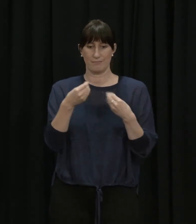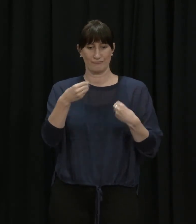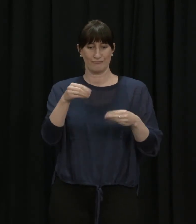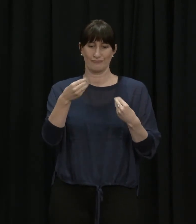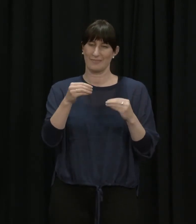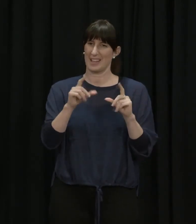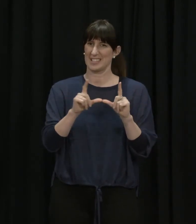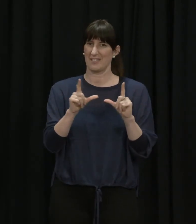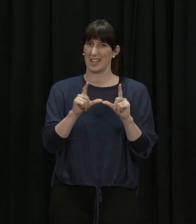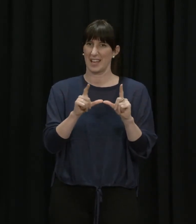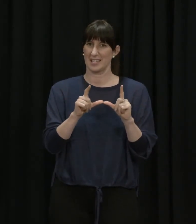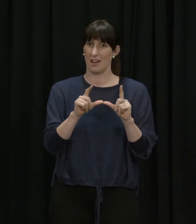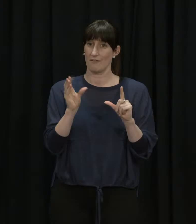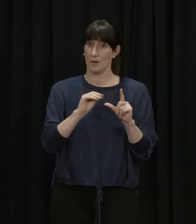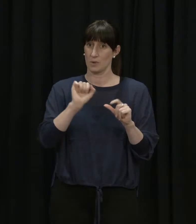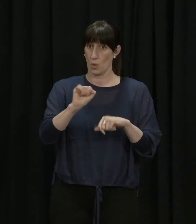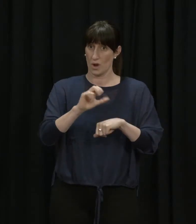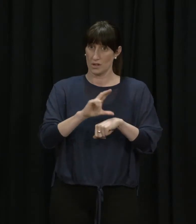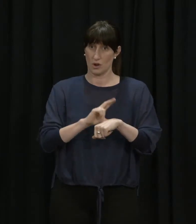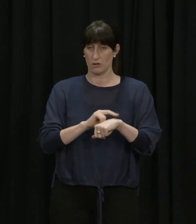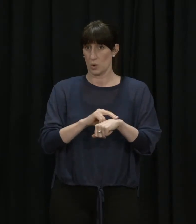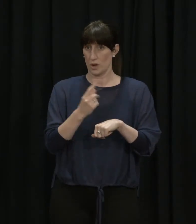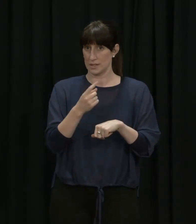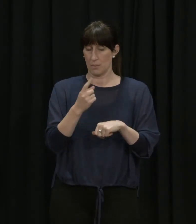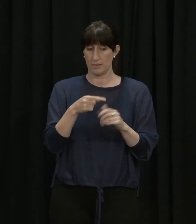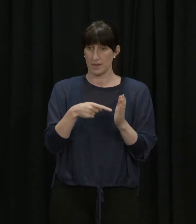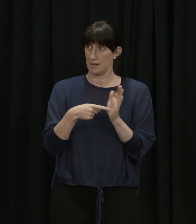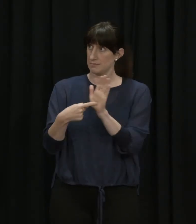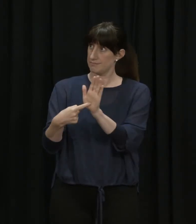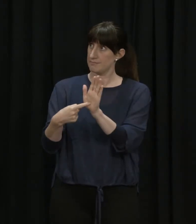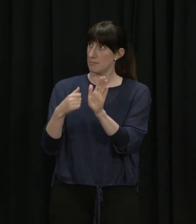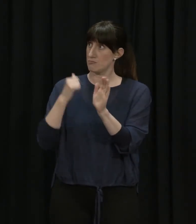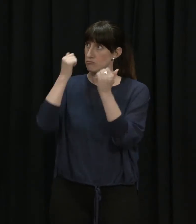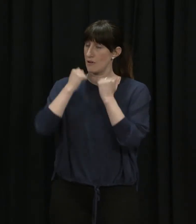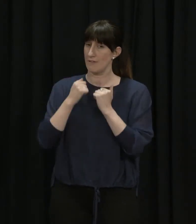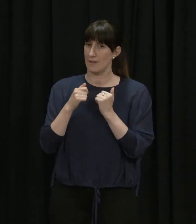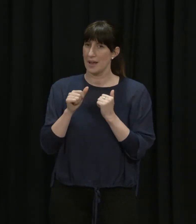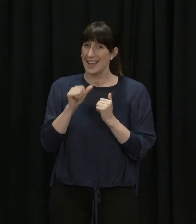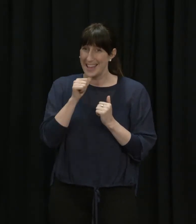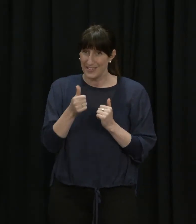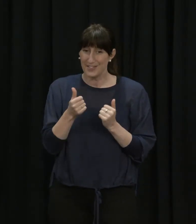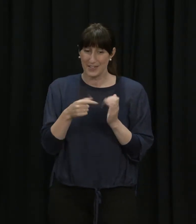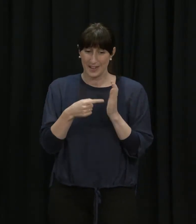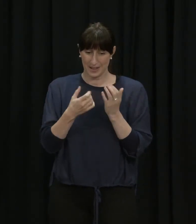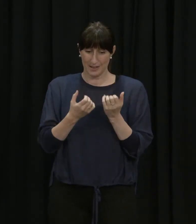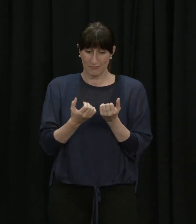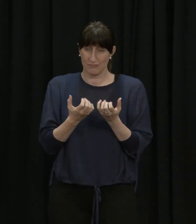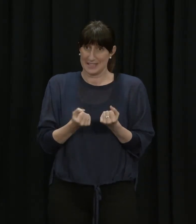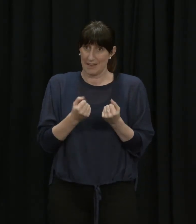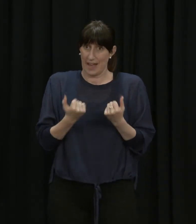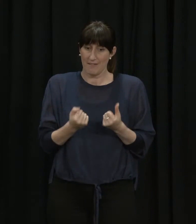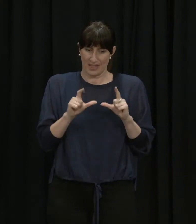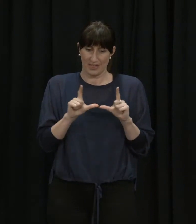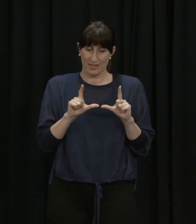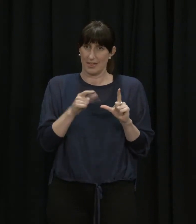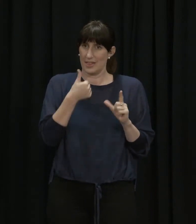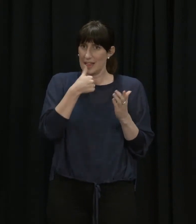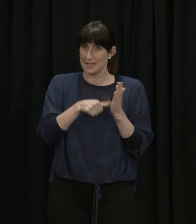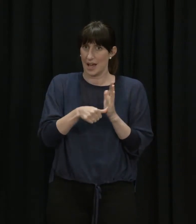be a centralised process. I understand that some people have already been issued paperwork that is intended to be an exemption or an exceptio.